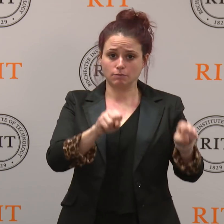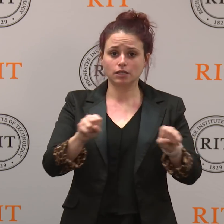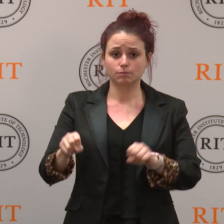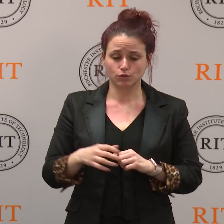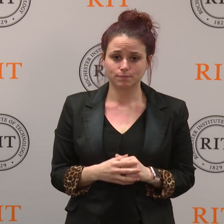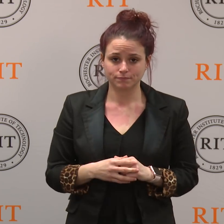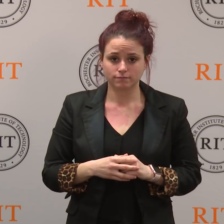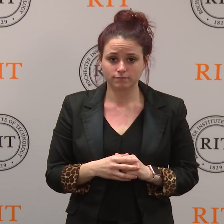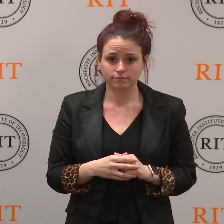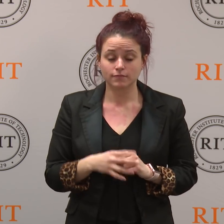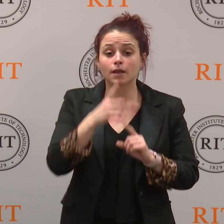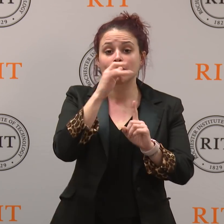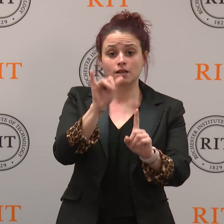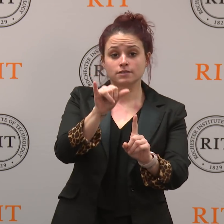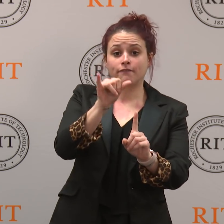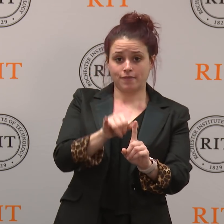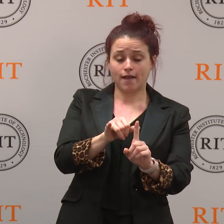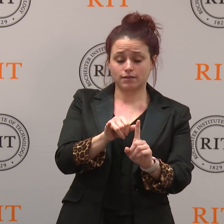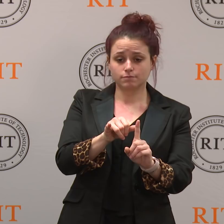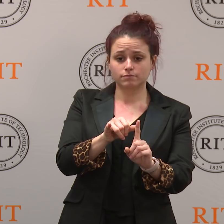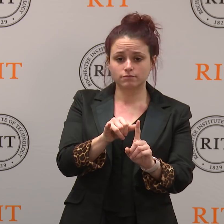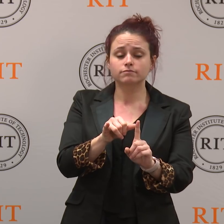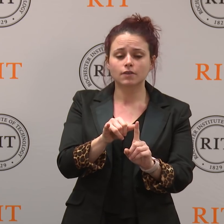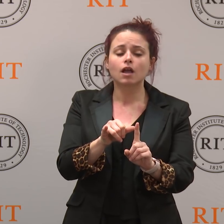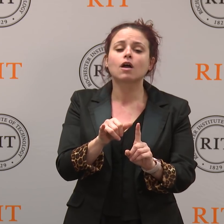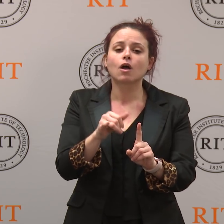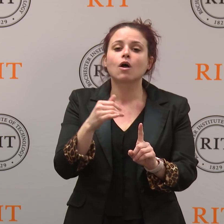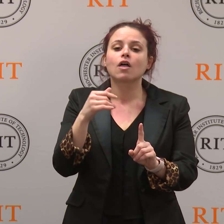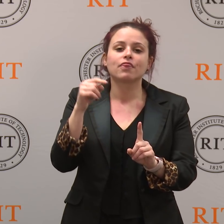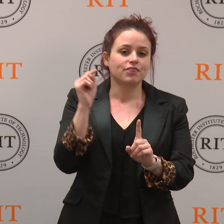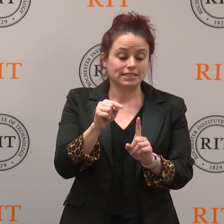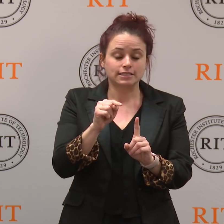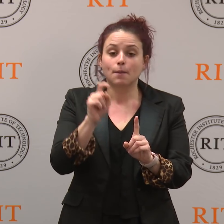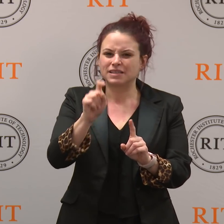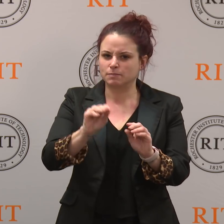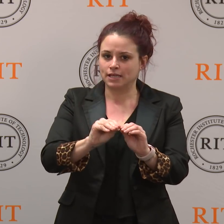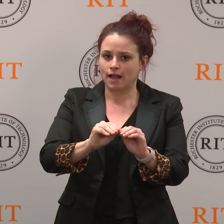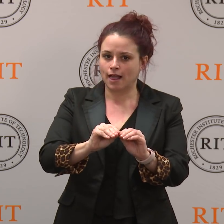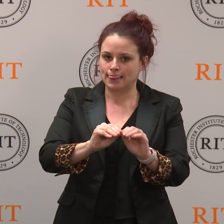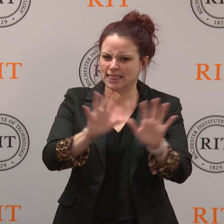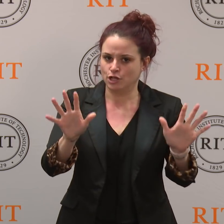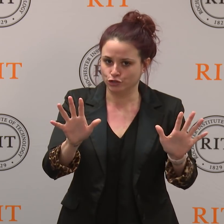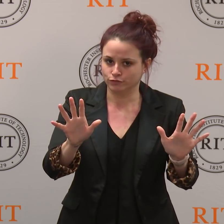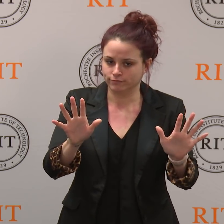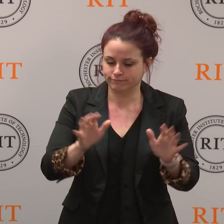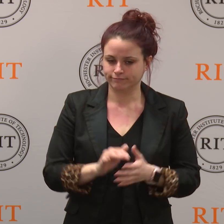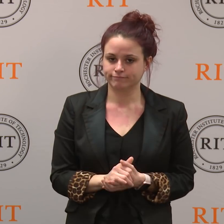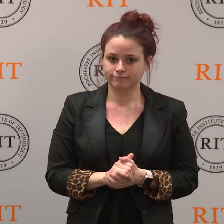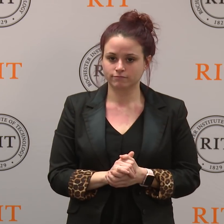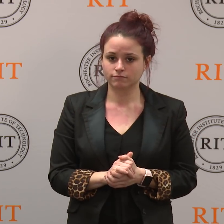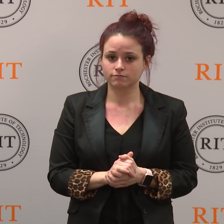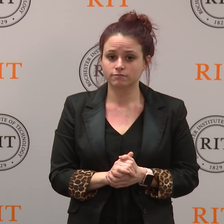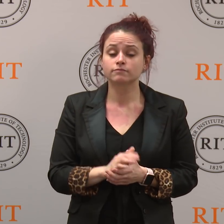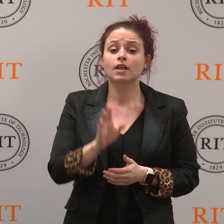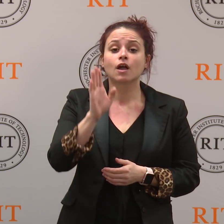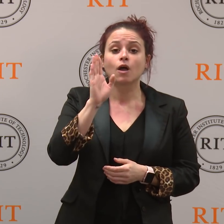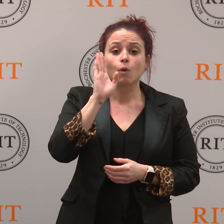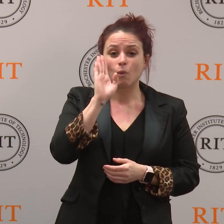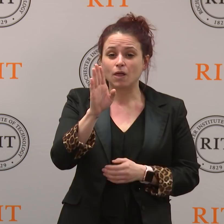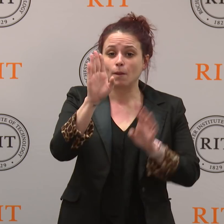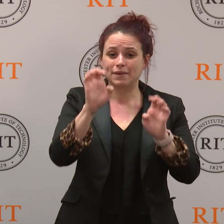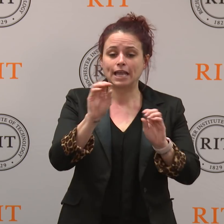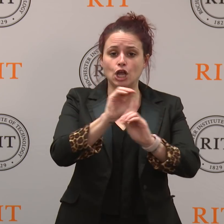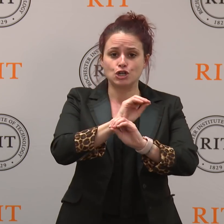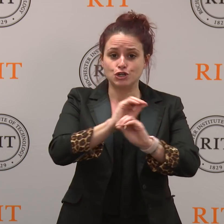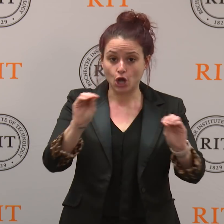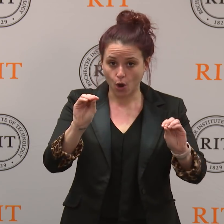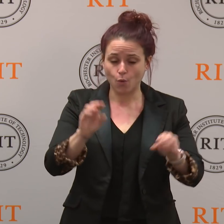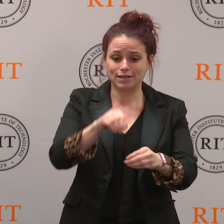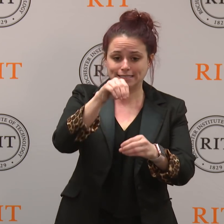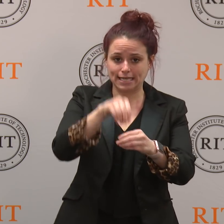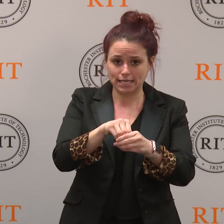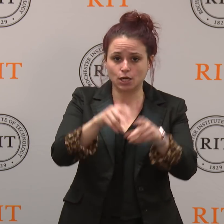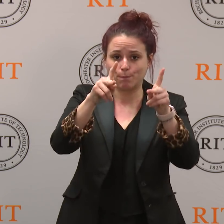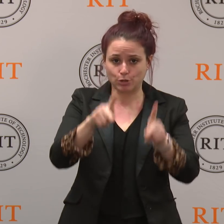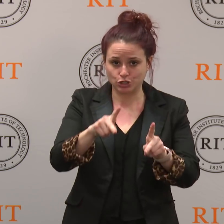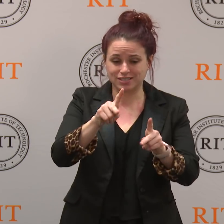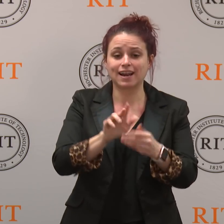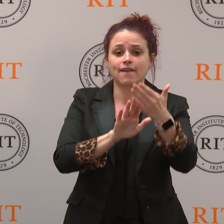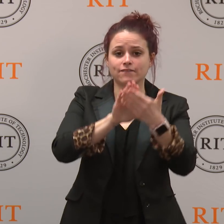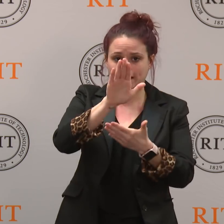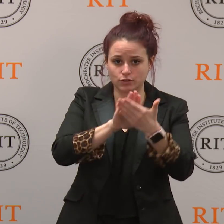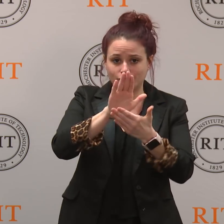Given that, let us make this abundantly clear: There will be NO in-person, face-to-face classes